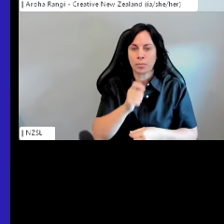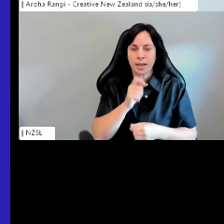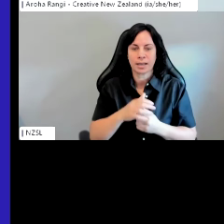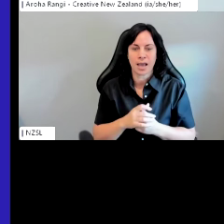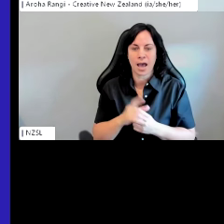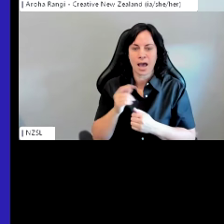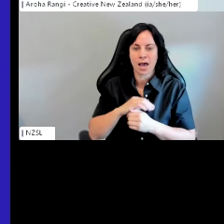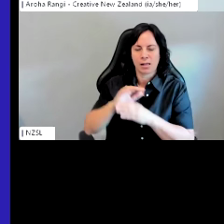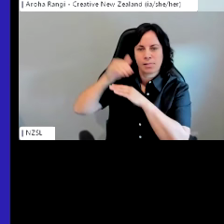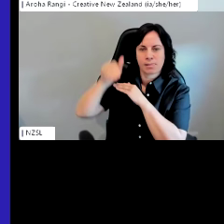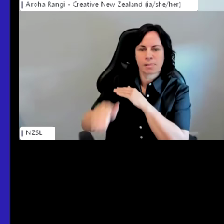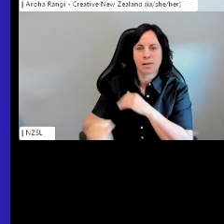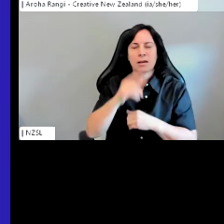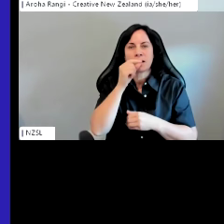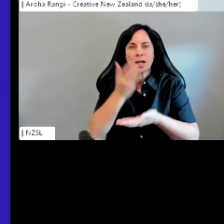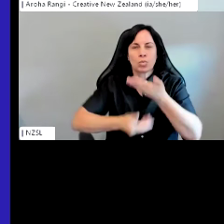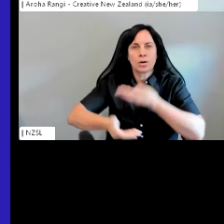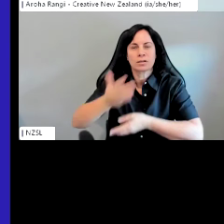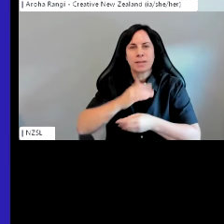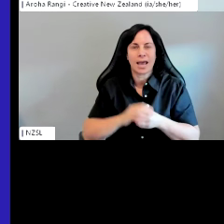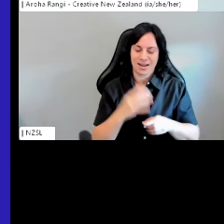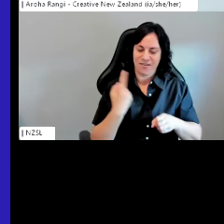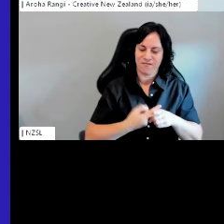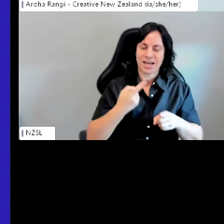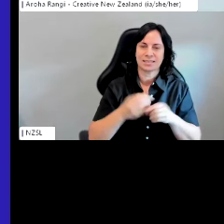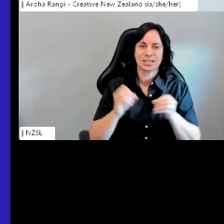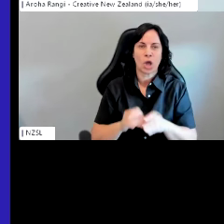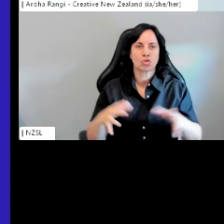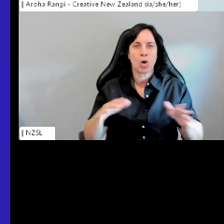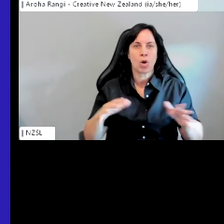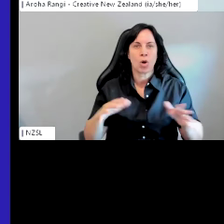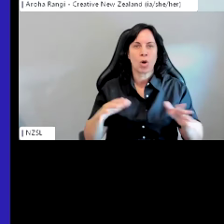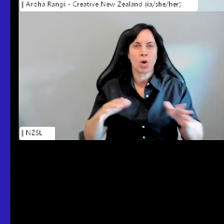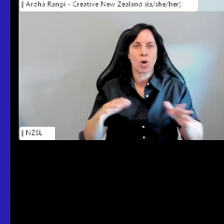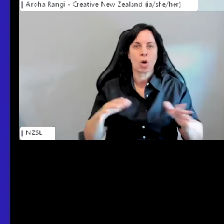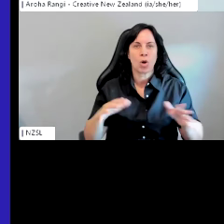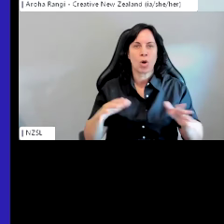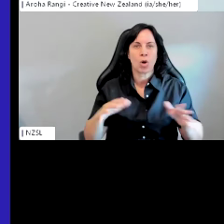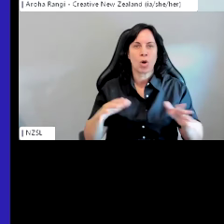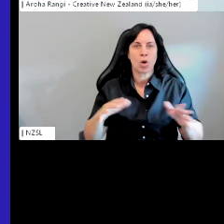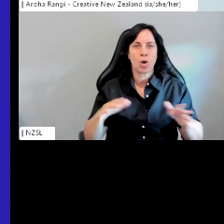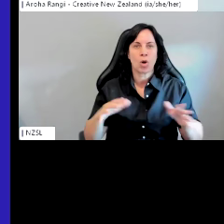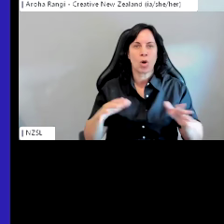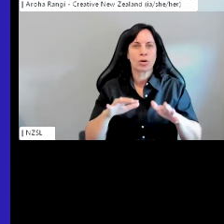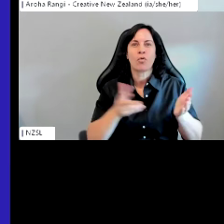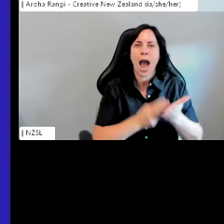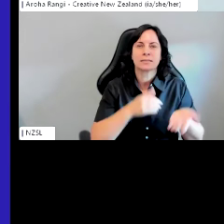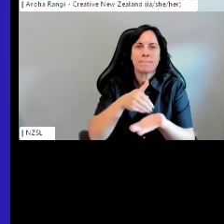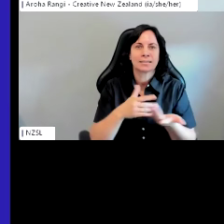foresight on what the fastest growing alternative is for arts marketing or conversion customers?